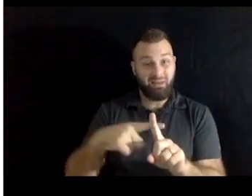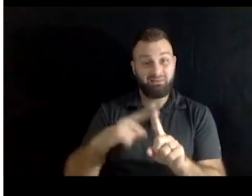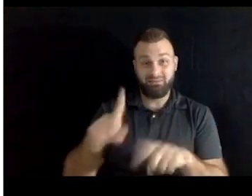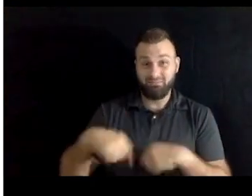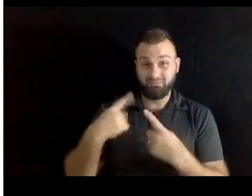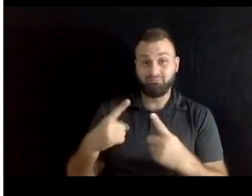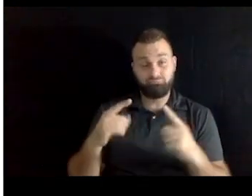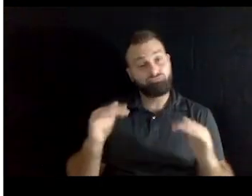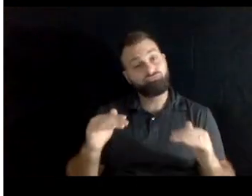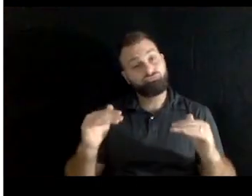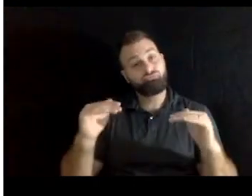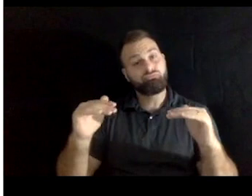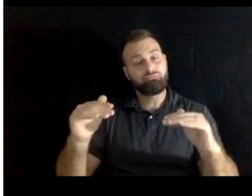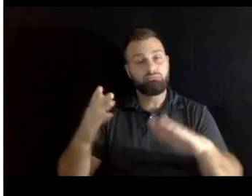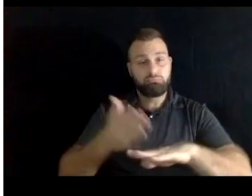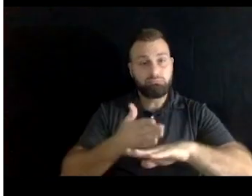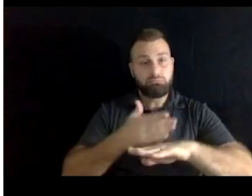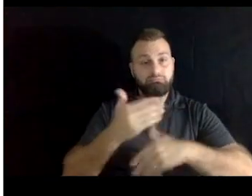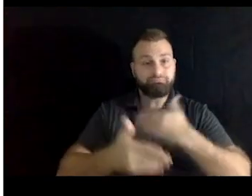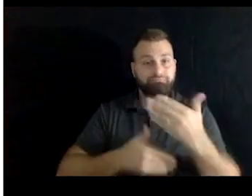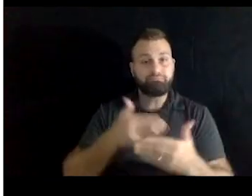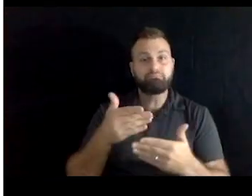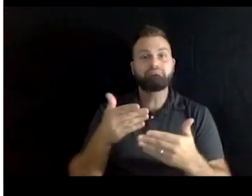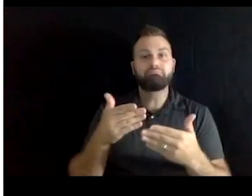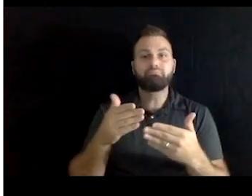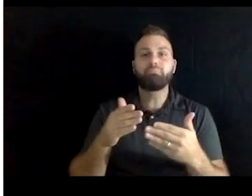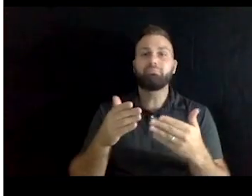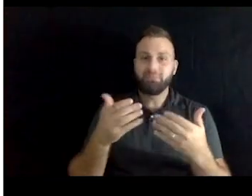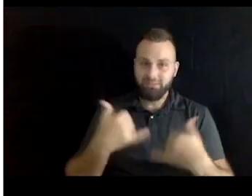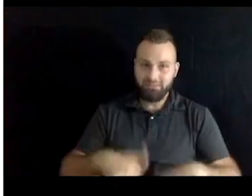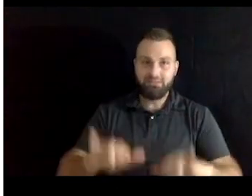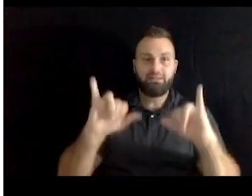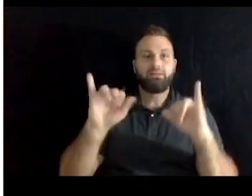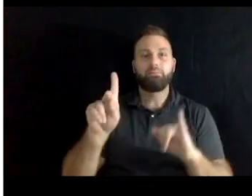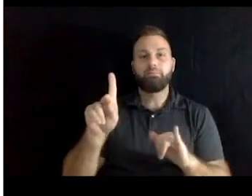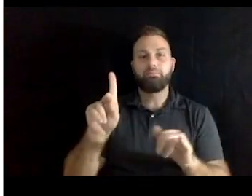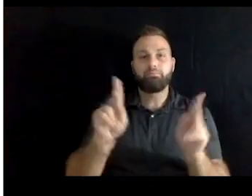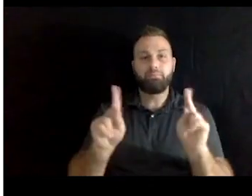you and we've talked about the people, disabilities are much less likely to